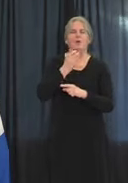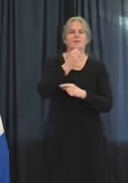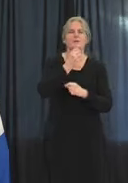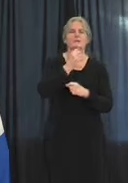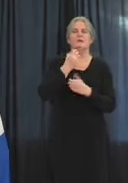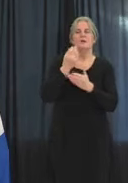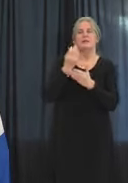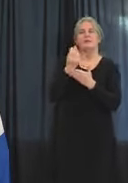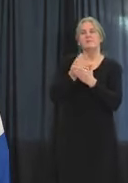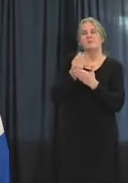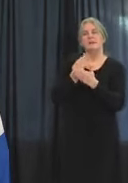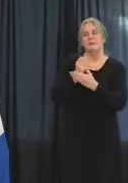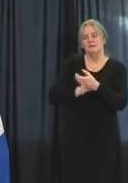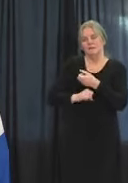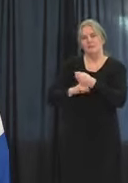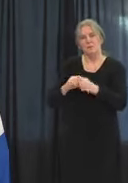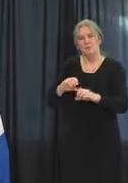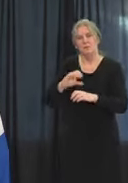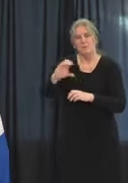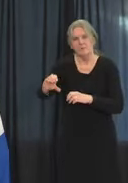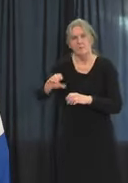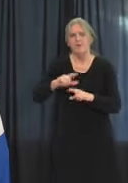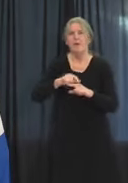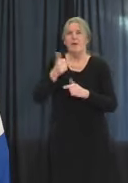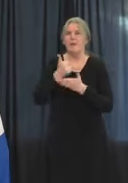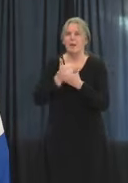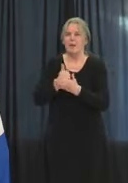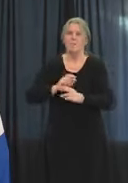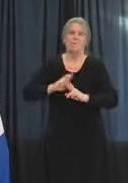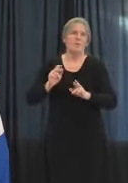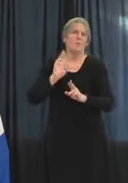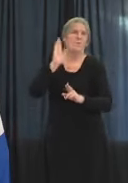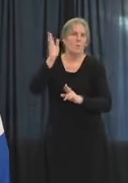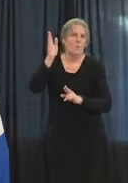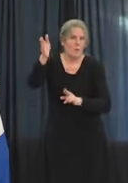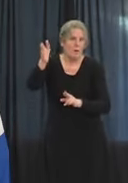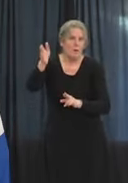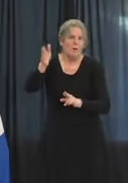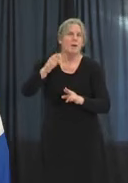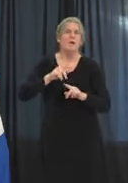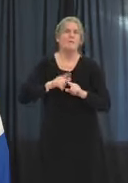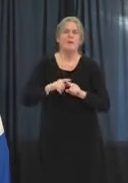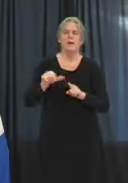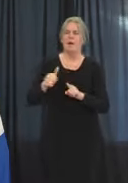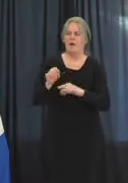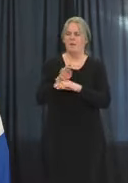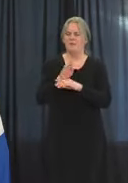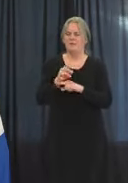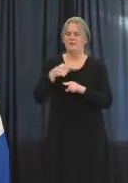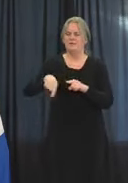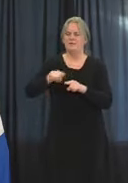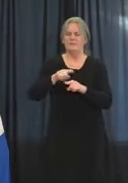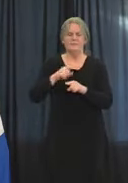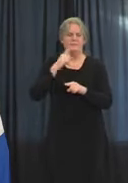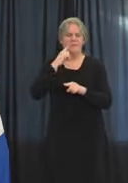coming, whether financial relief, information, or other needed help. Also a very good time to look at other interim business and